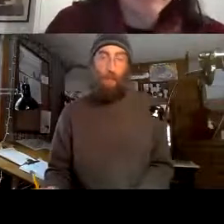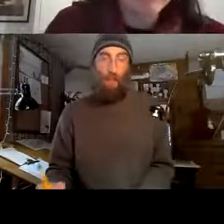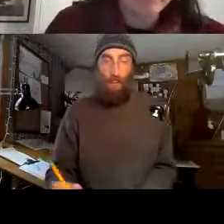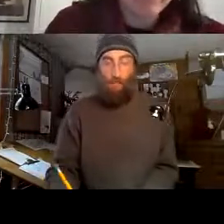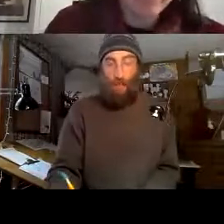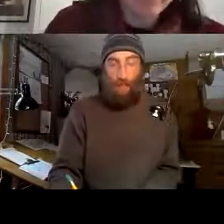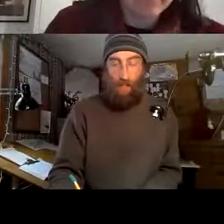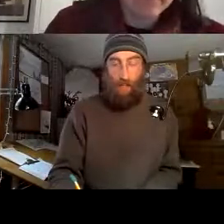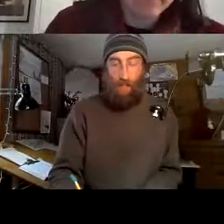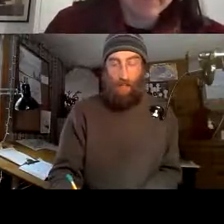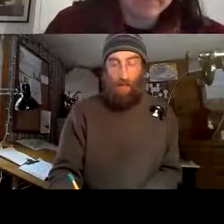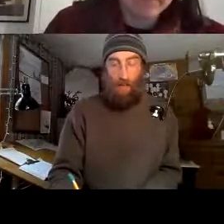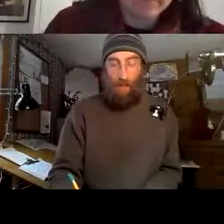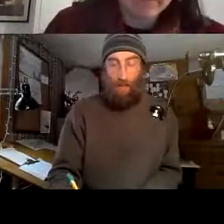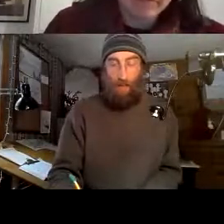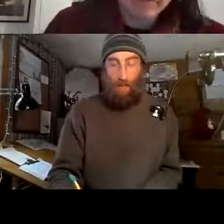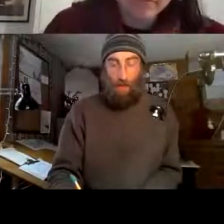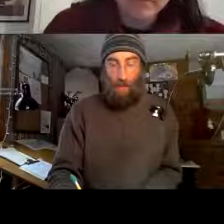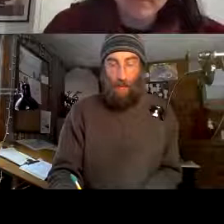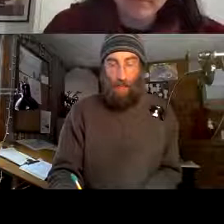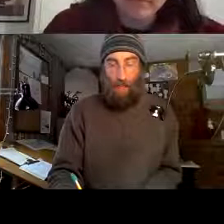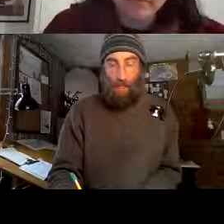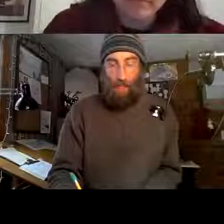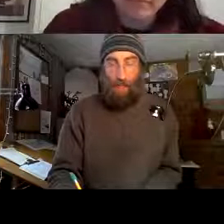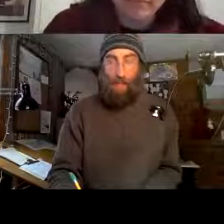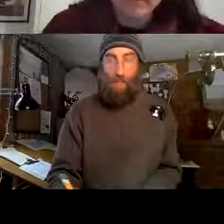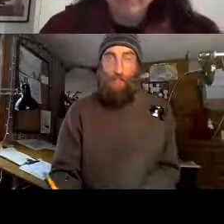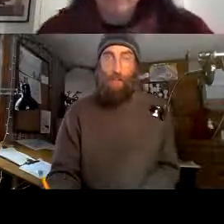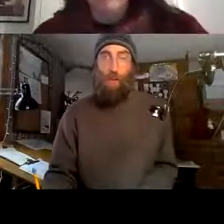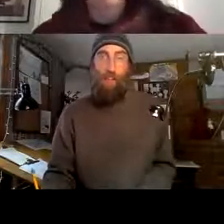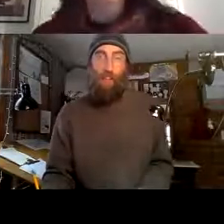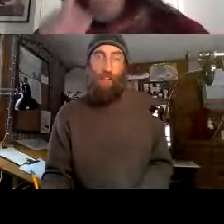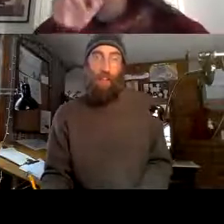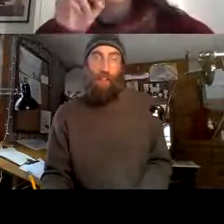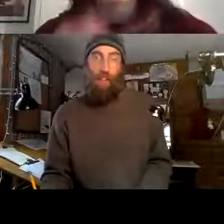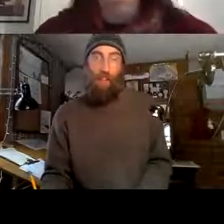maybe with a curved line here, maybe a curved line here, and just notice